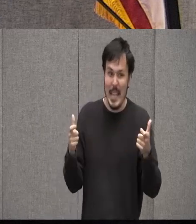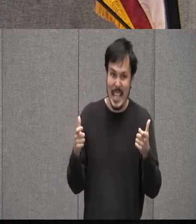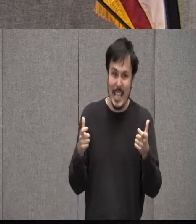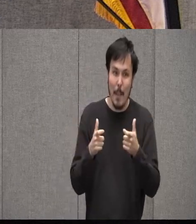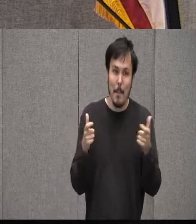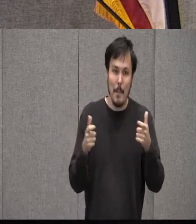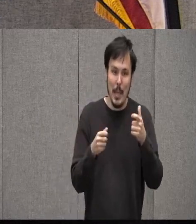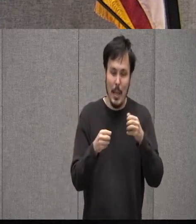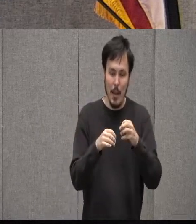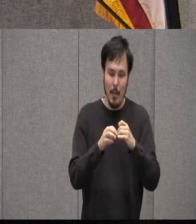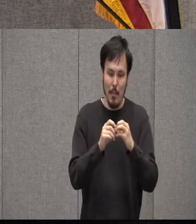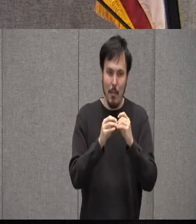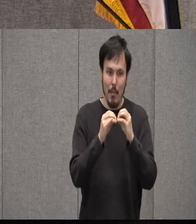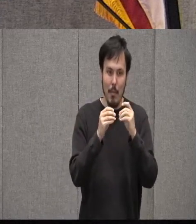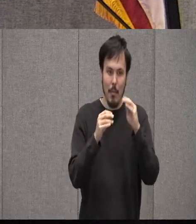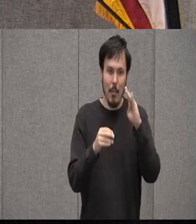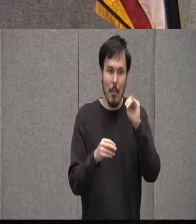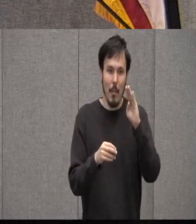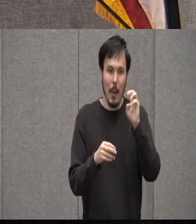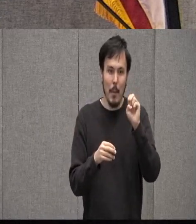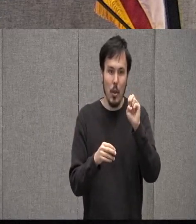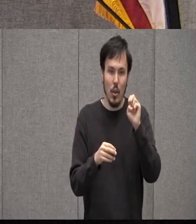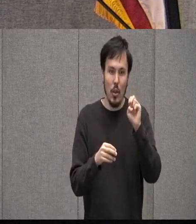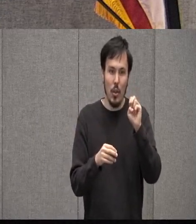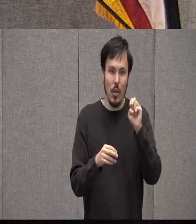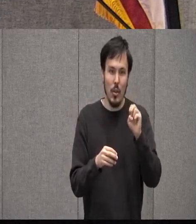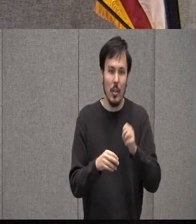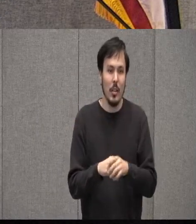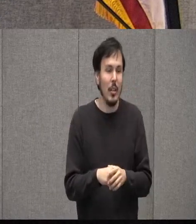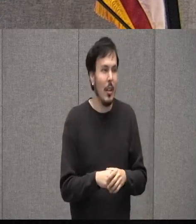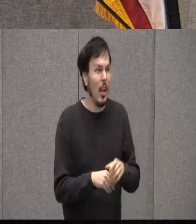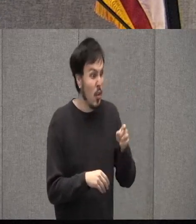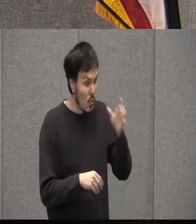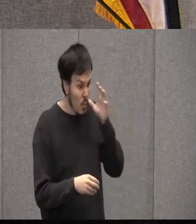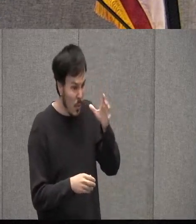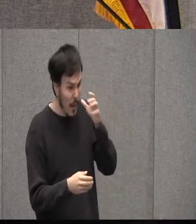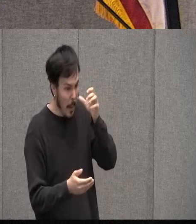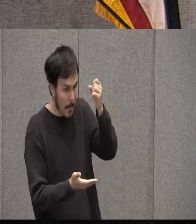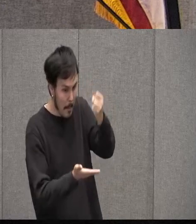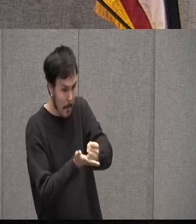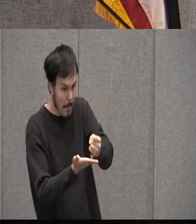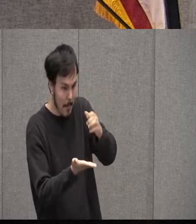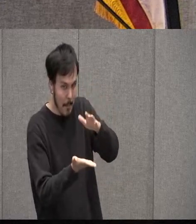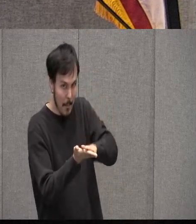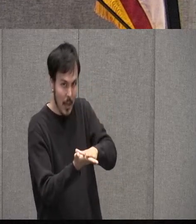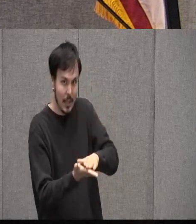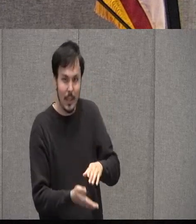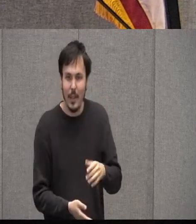[Ms Potter] Oh, and then you're gonna press the paper right on top of it. [Mrs Rudd] 'Cause remember, I'm all about printing. [Ms Potter] Yeah, printing. Let me get my hair out of the way first here.